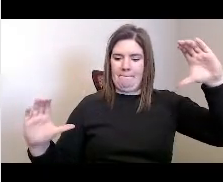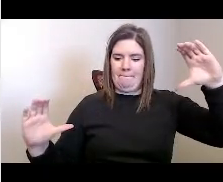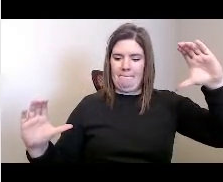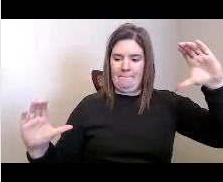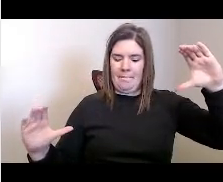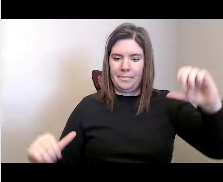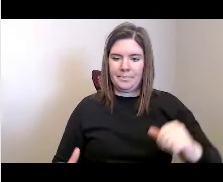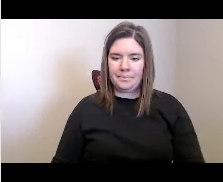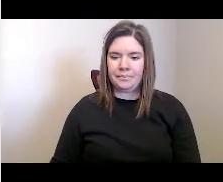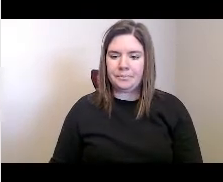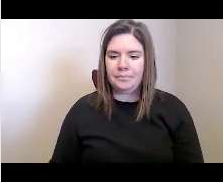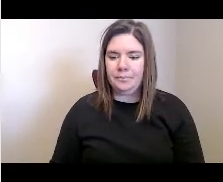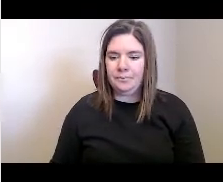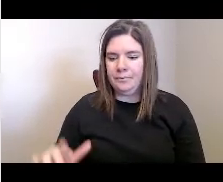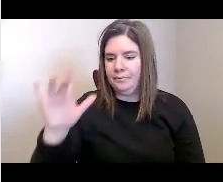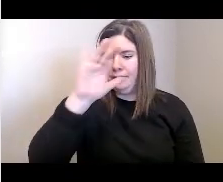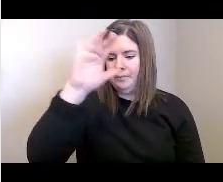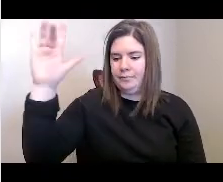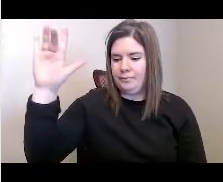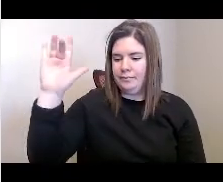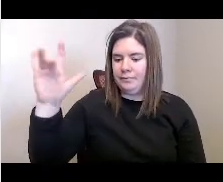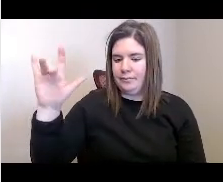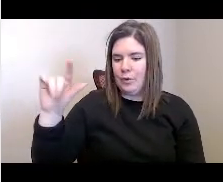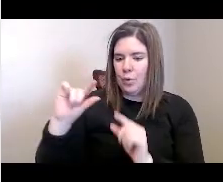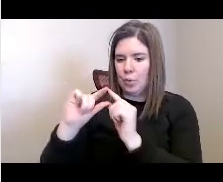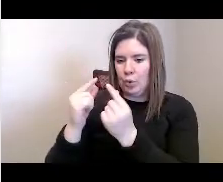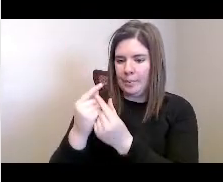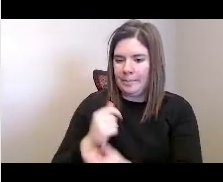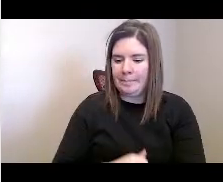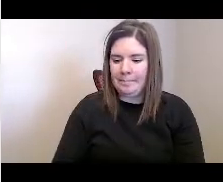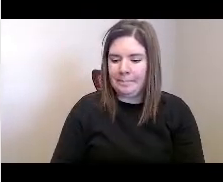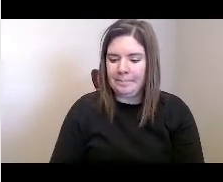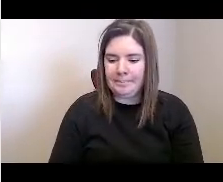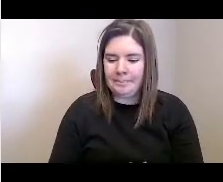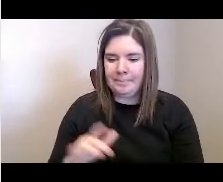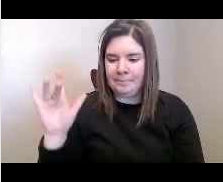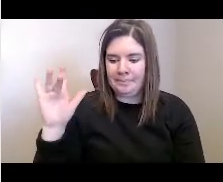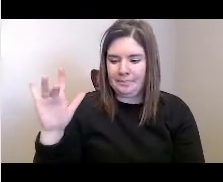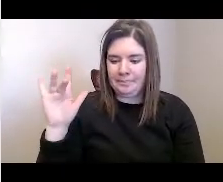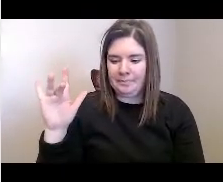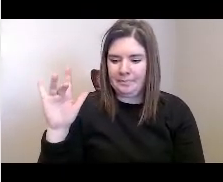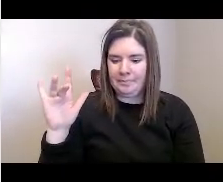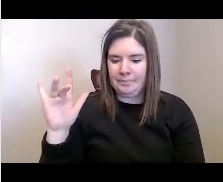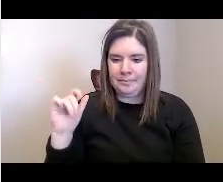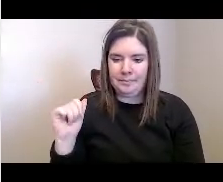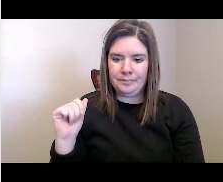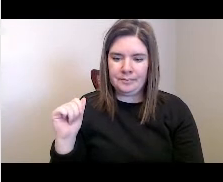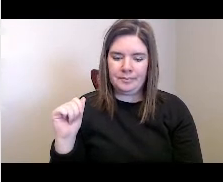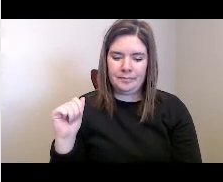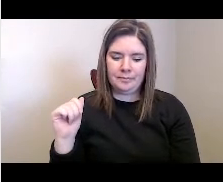selected it, that appears in the ribbon bar, and then I have a group option in the arrange section.